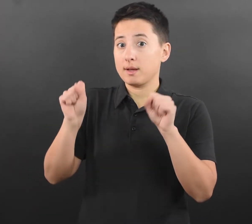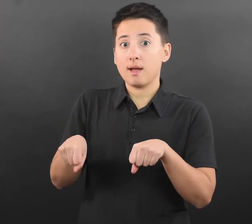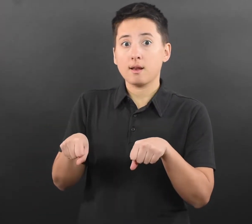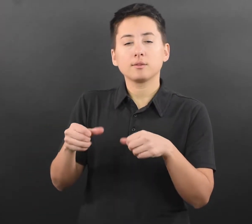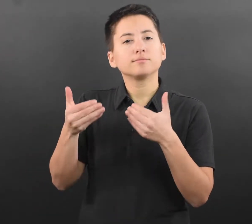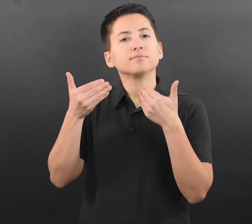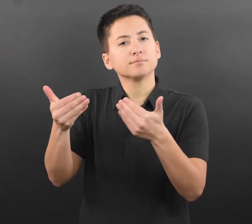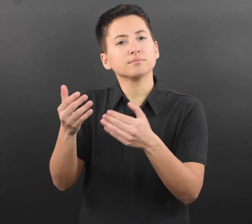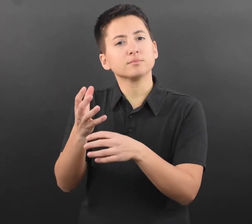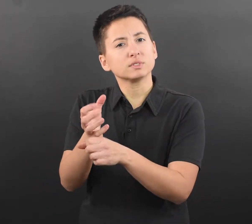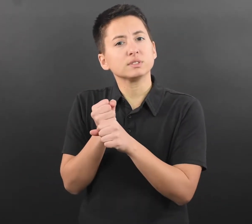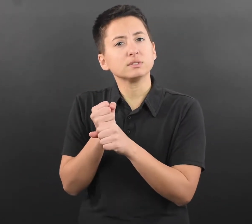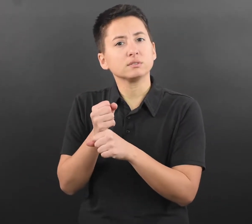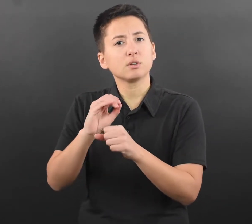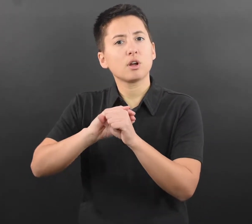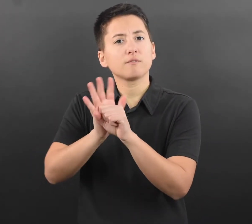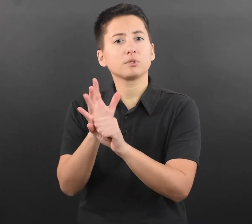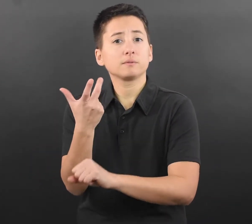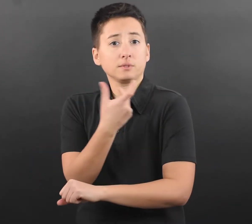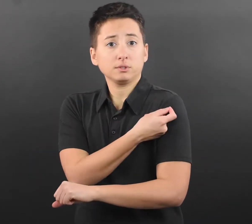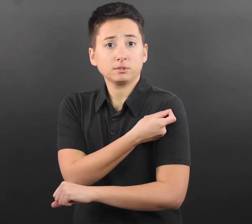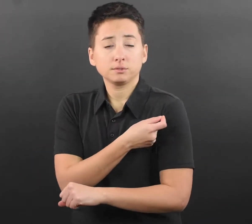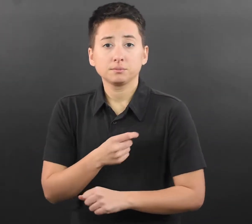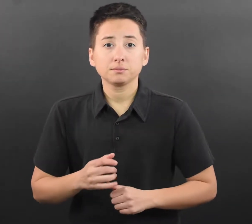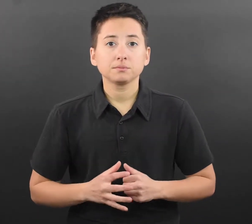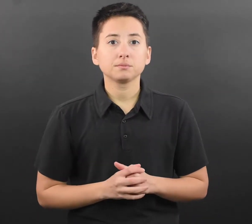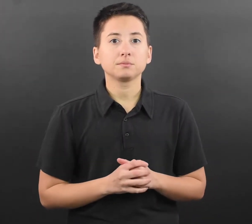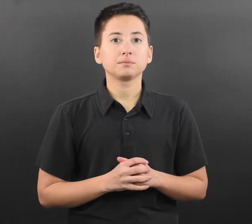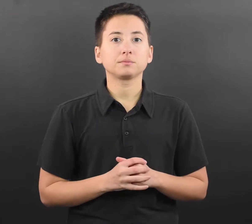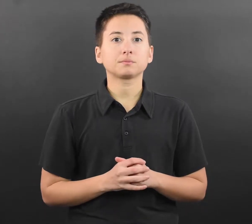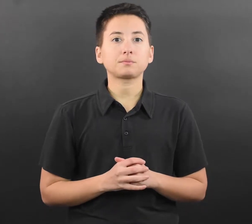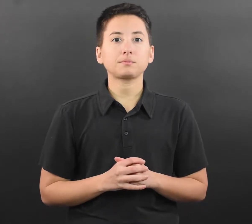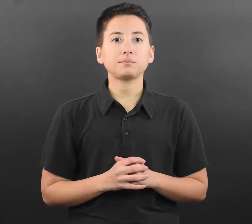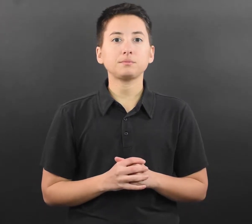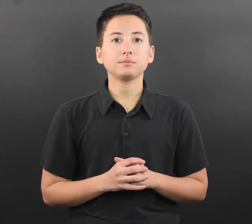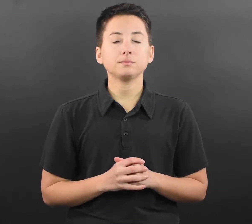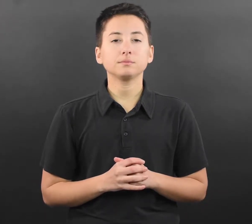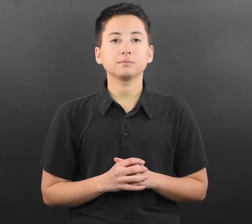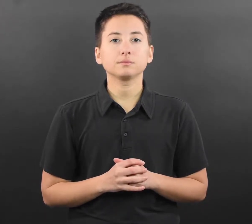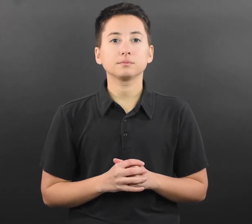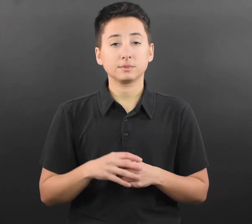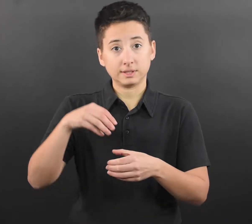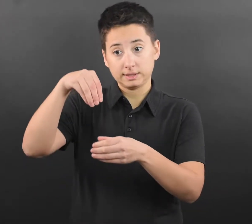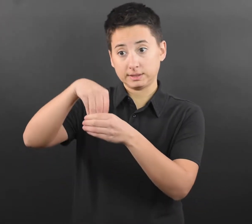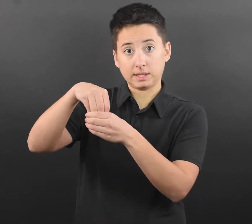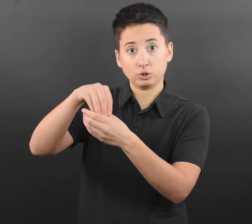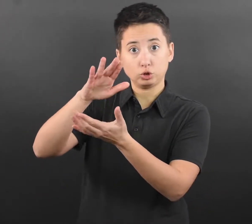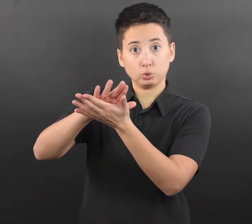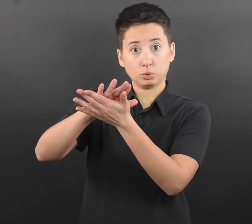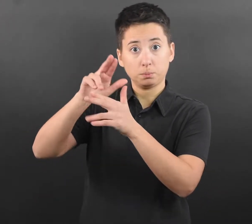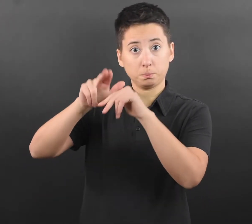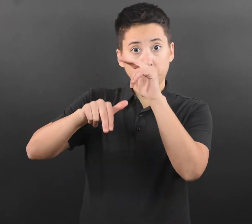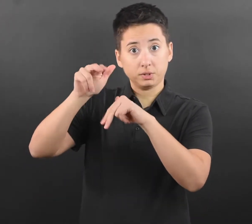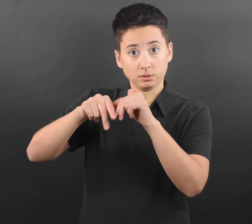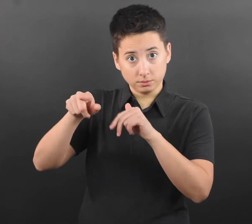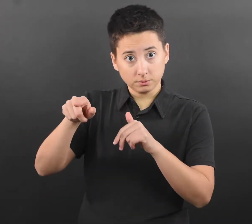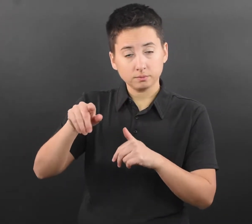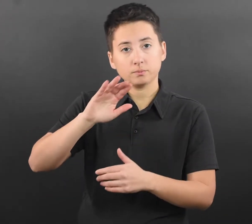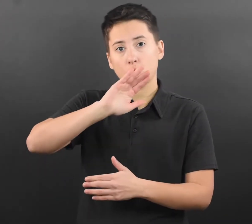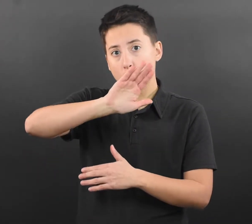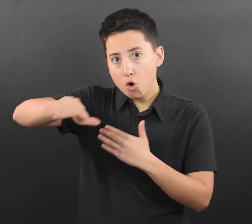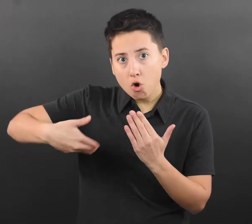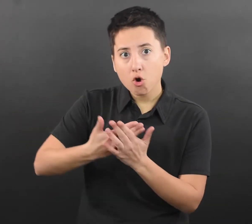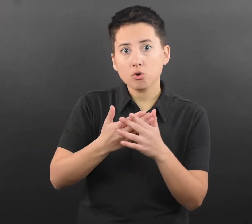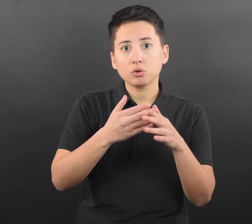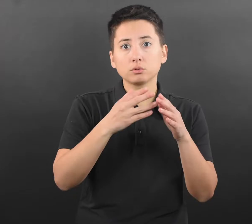• ▪ All students, teachers, staff, and visitors in school buildings should wear masks indoors